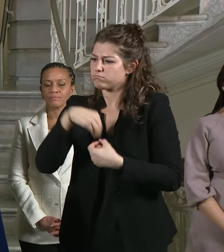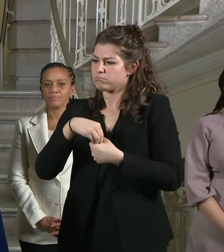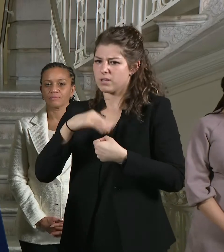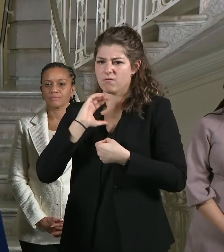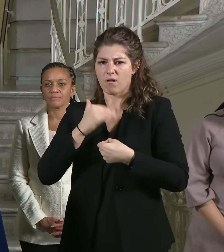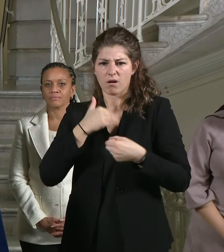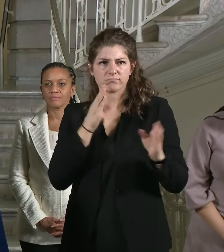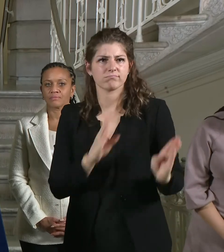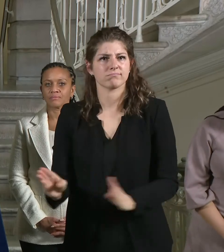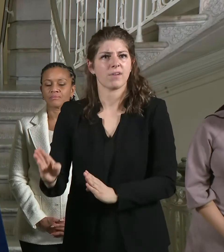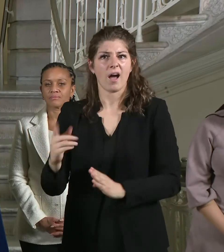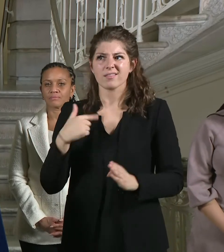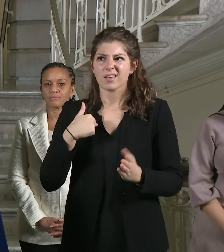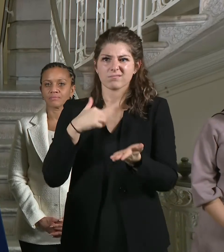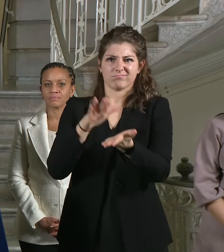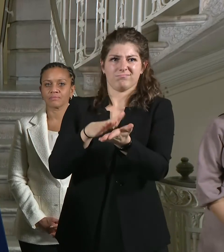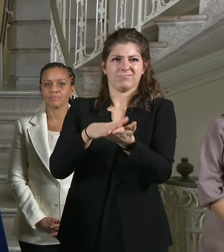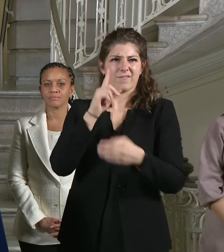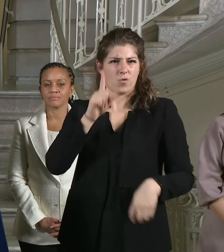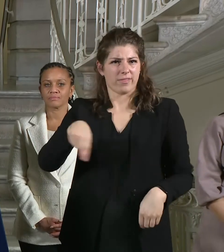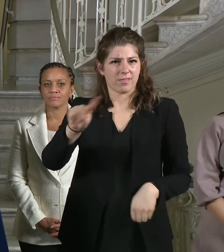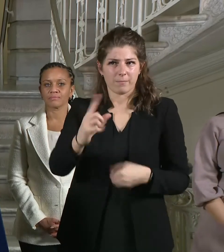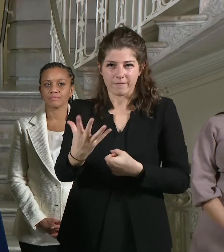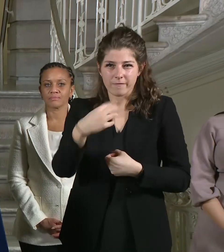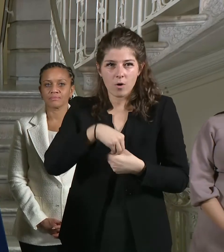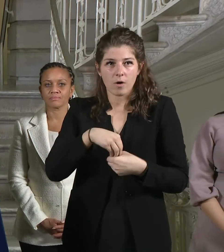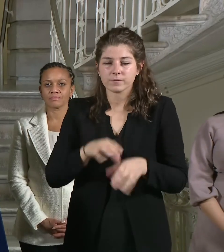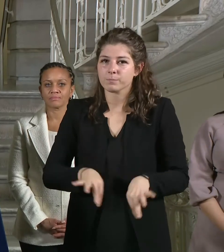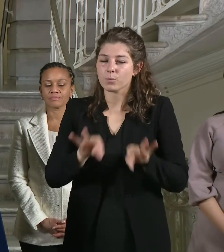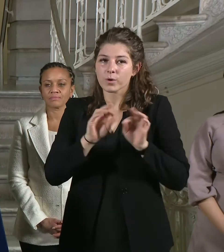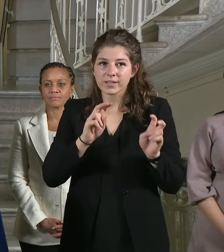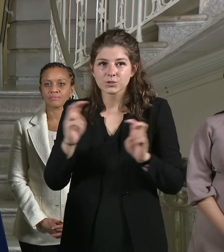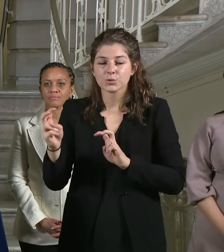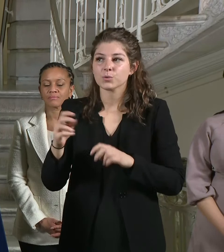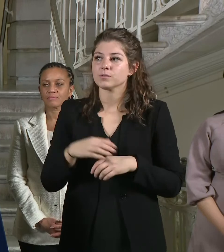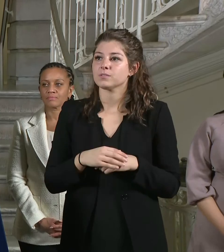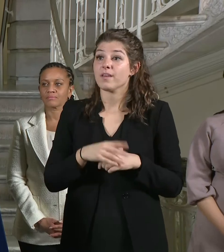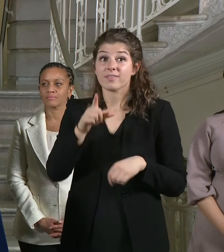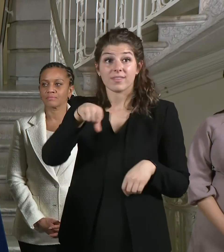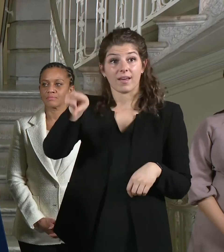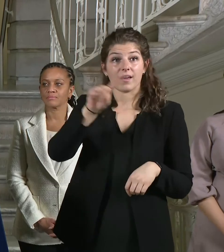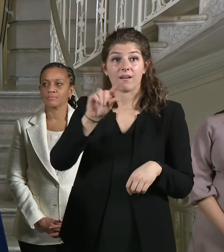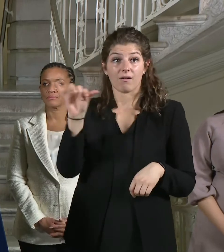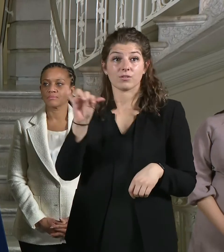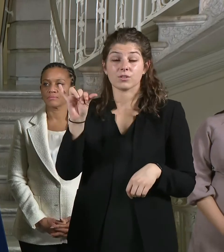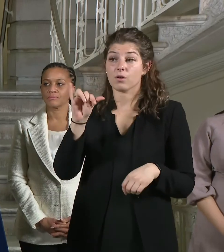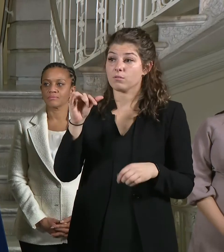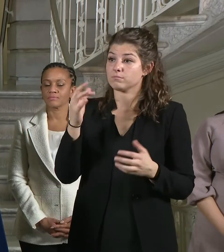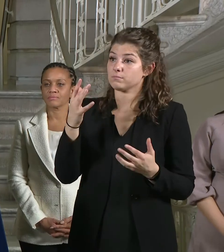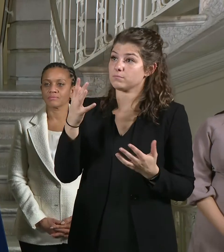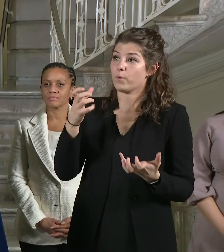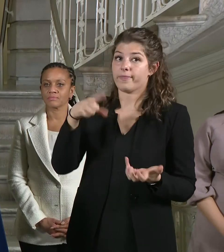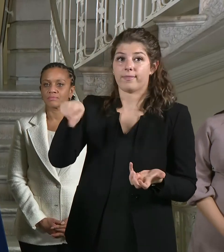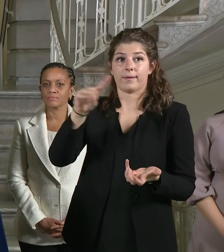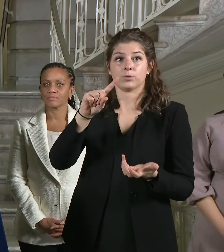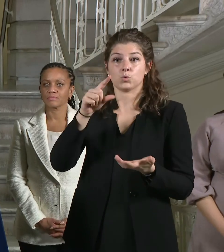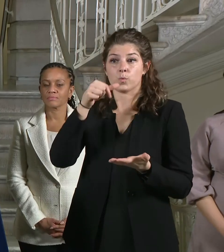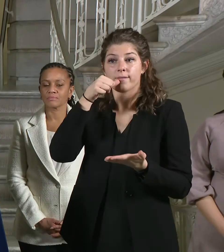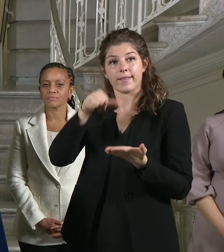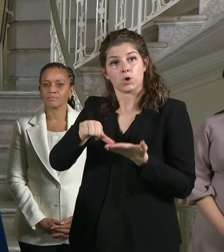AND I WILL GIVE THEM AN ANALYSIS AND WE WANT THIS CIVIC ENGAGEMENT WITH OUR STUDENTS